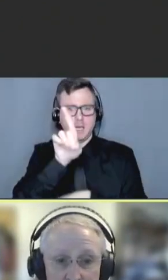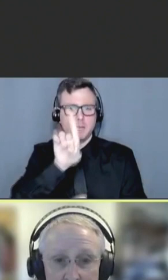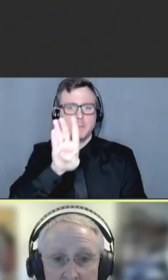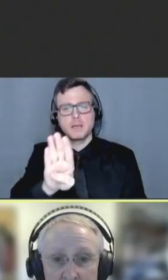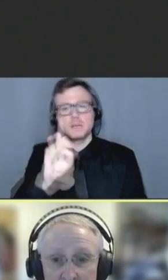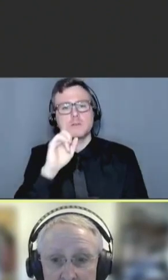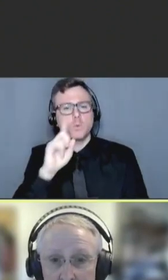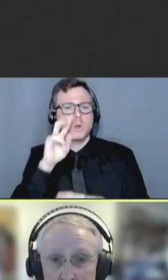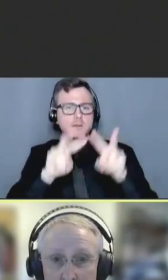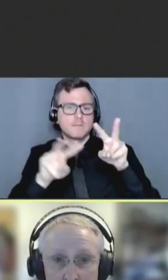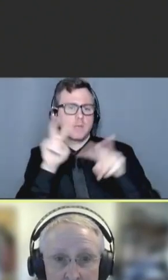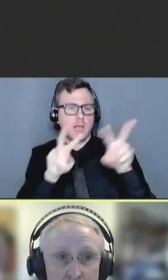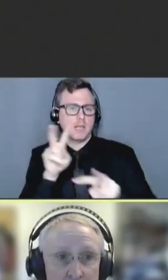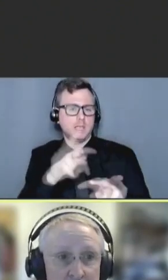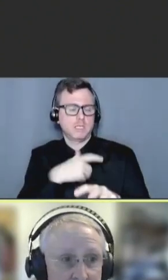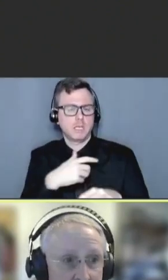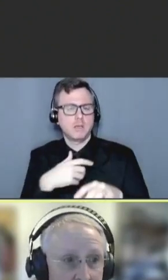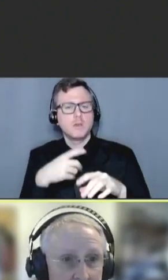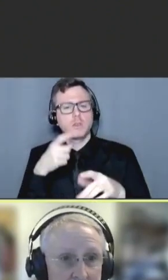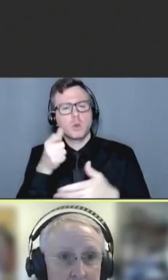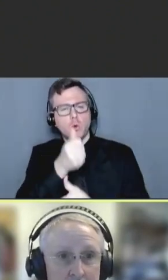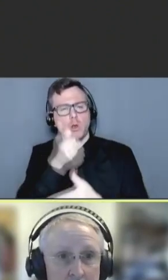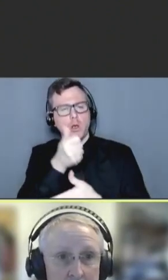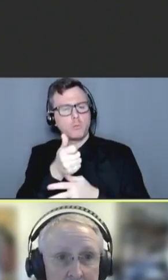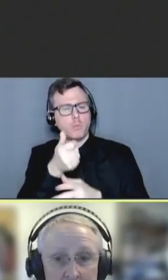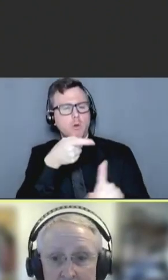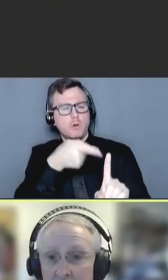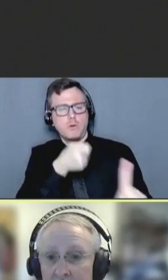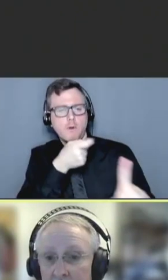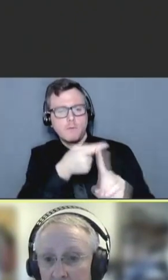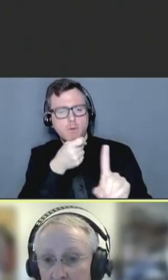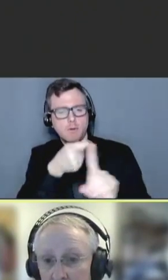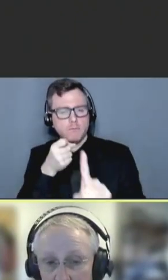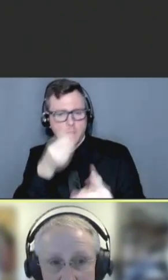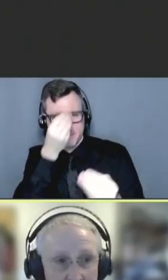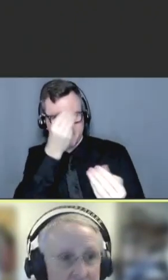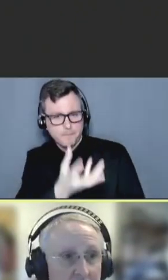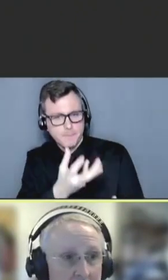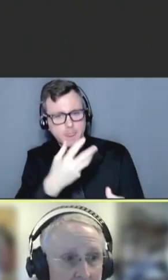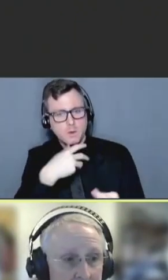that have been the primary sources of data that we've looked at in our VaST committee,